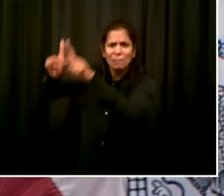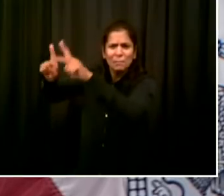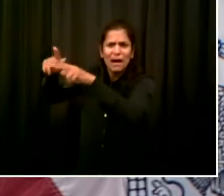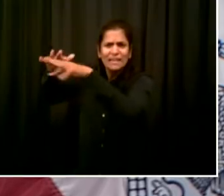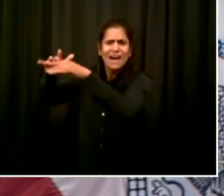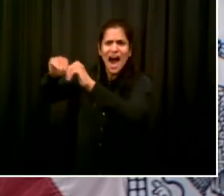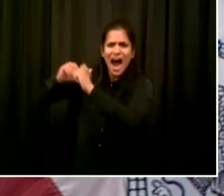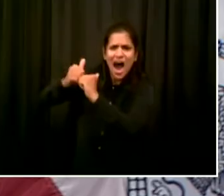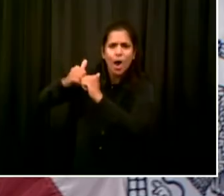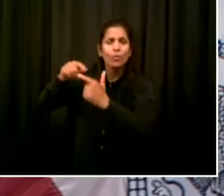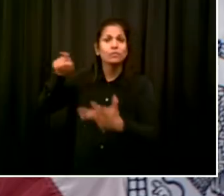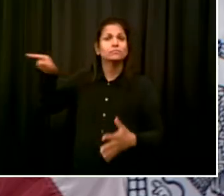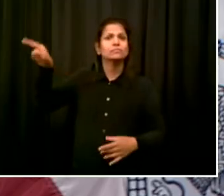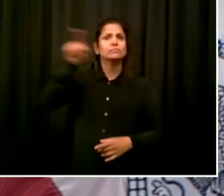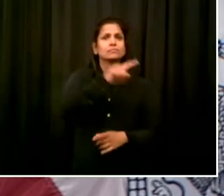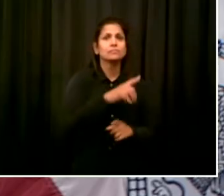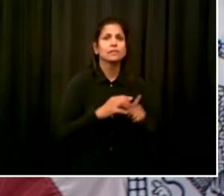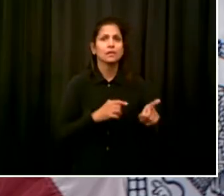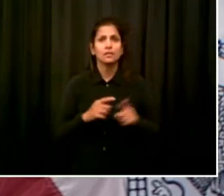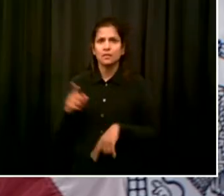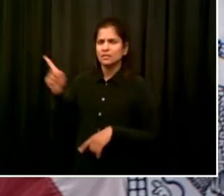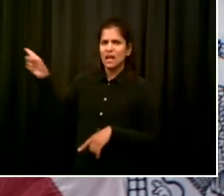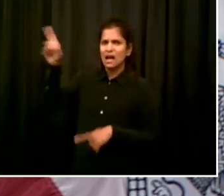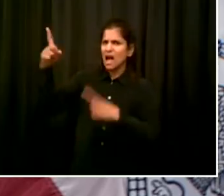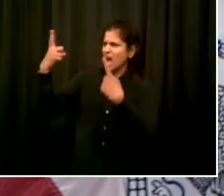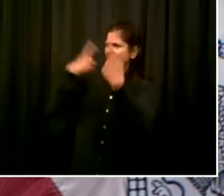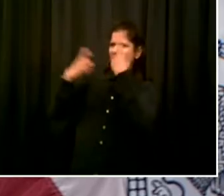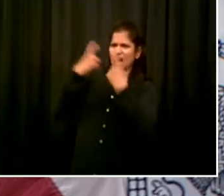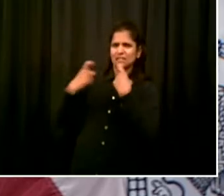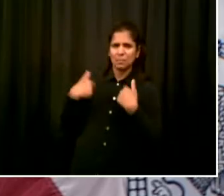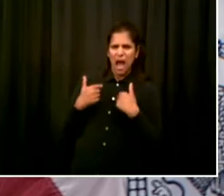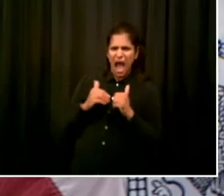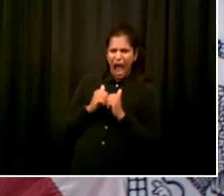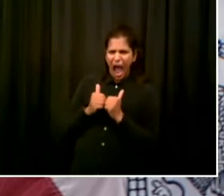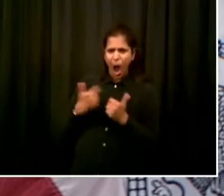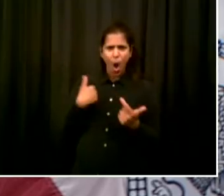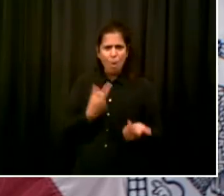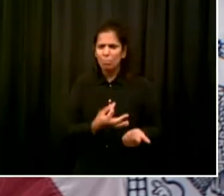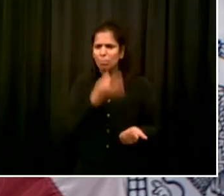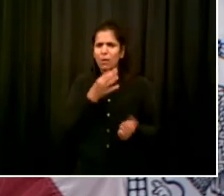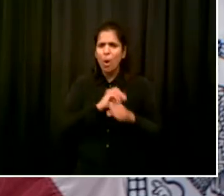WAS DIFFERENT HERE, I SAY IT'S